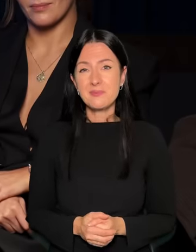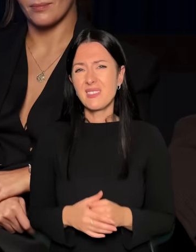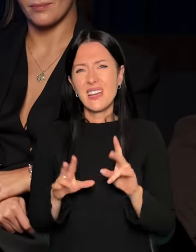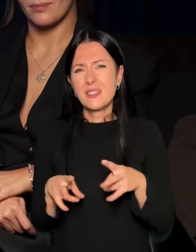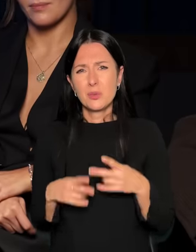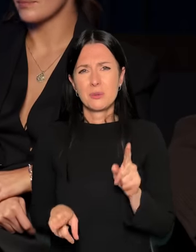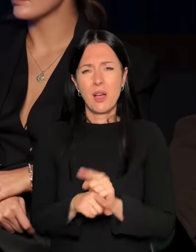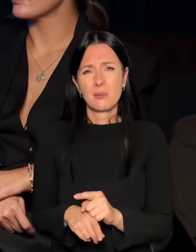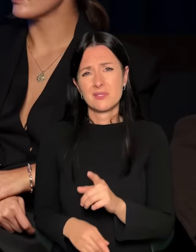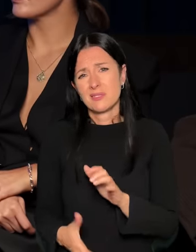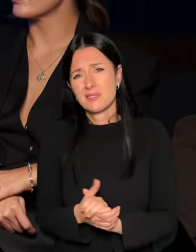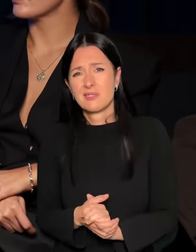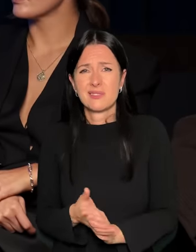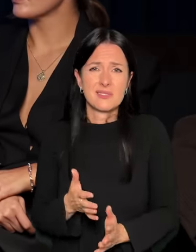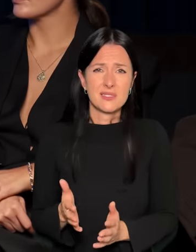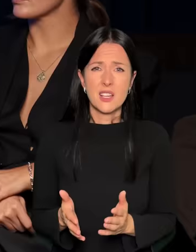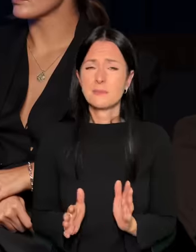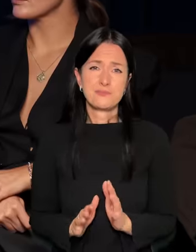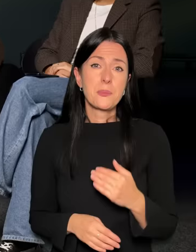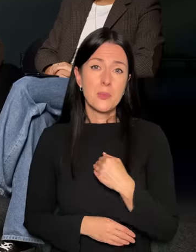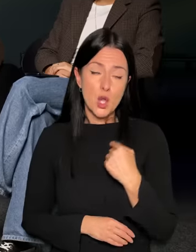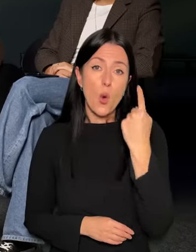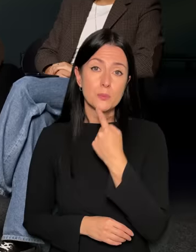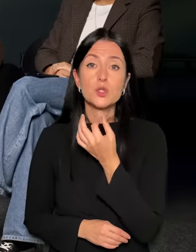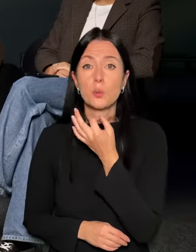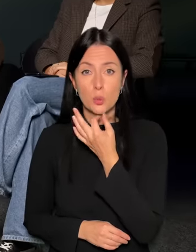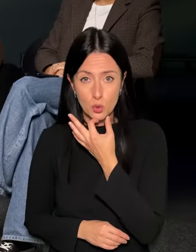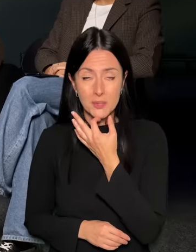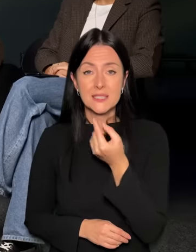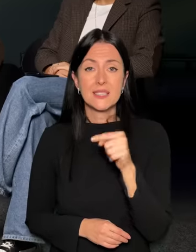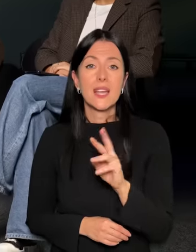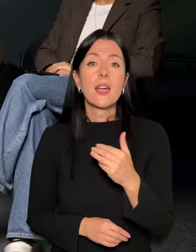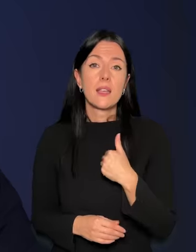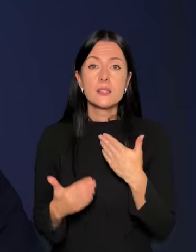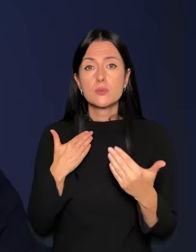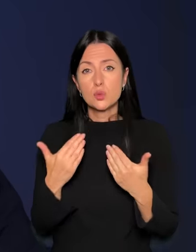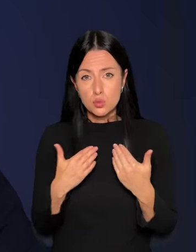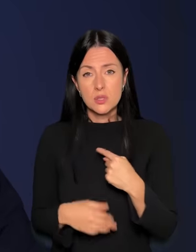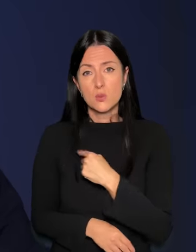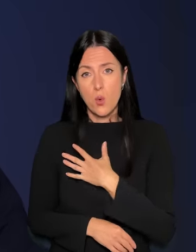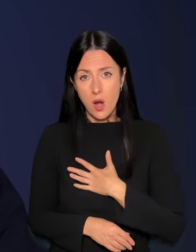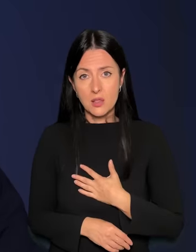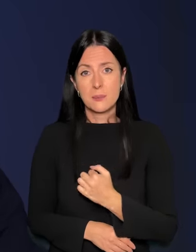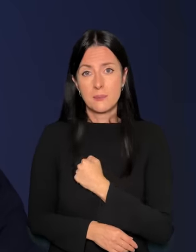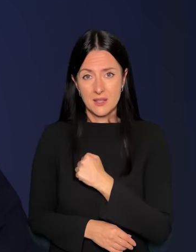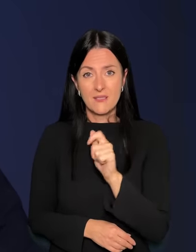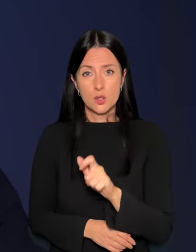There is no need for companionship, Personally, I like the way I communicate with wounded soldiers.